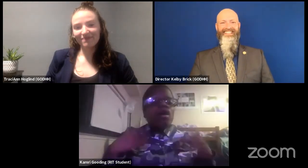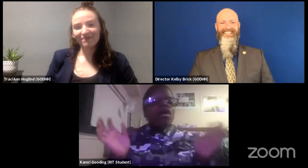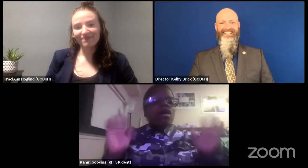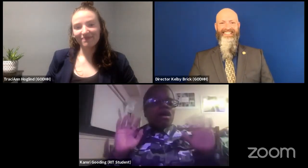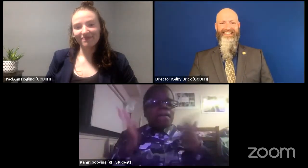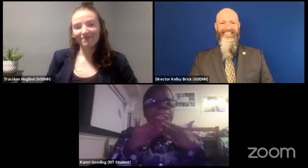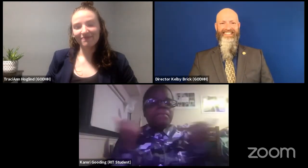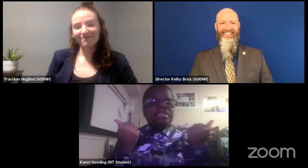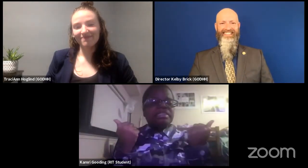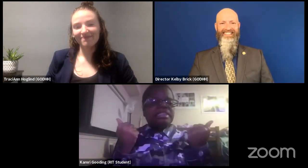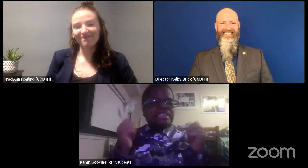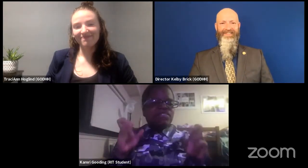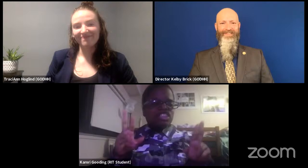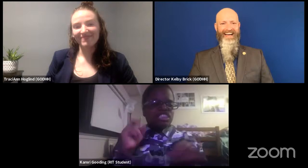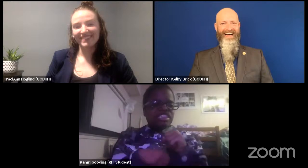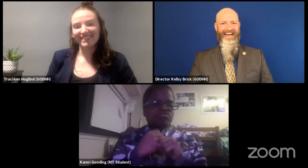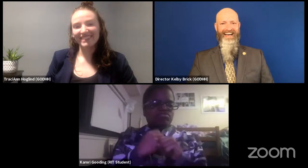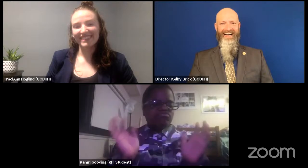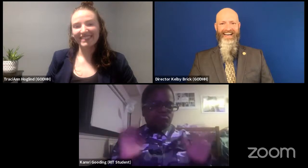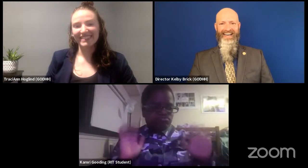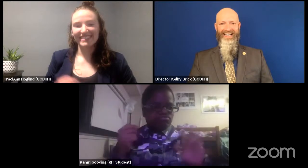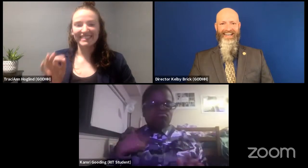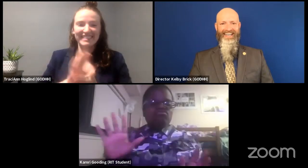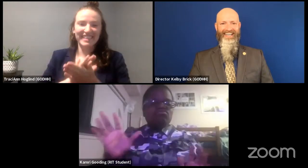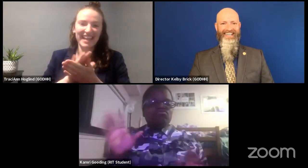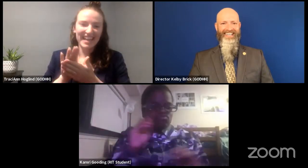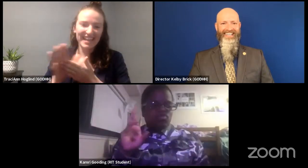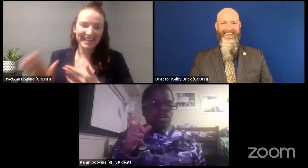I really learned about the process. I learned how to be involved. I learned how to have